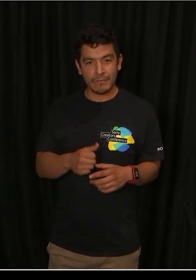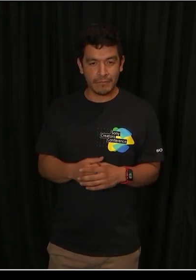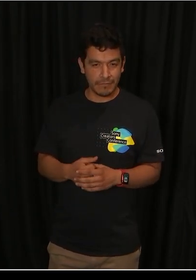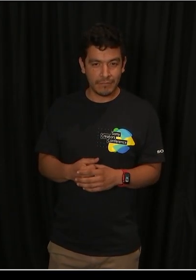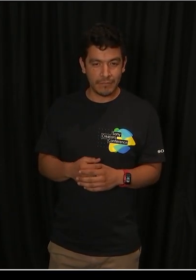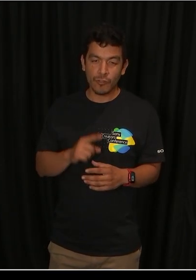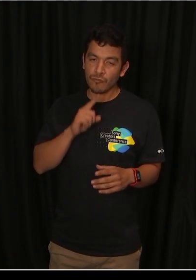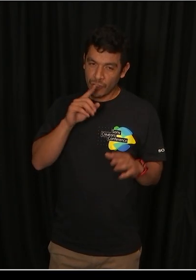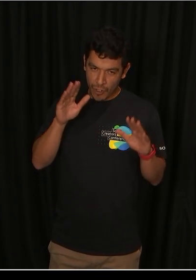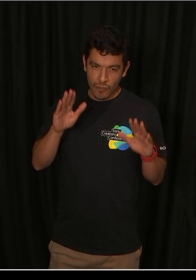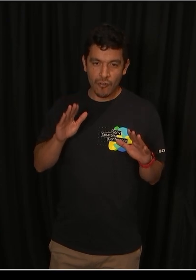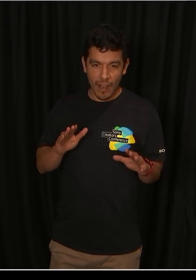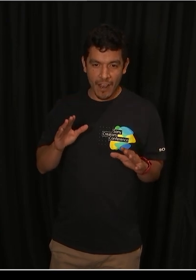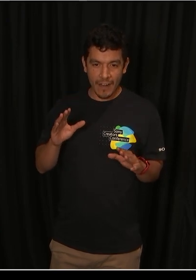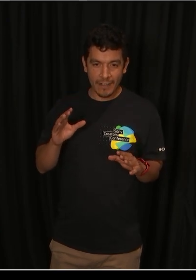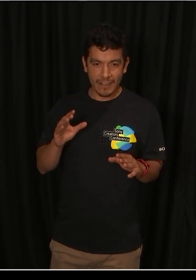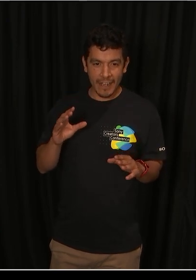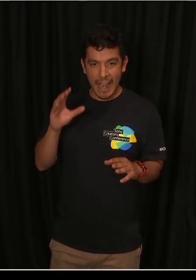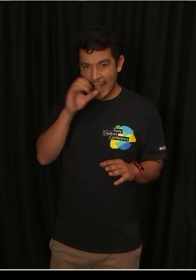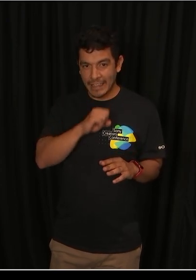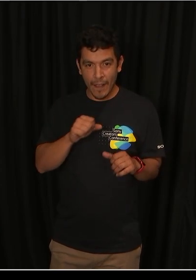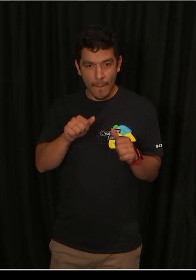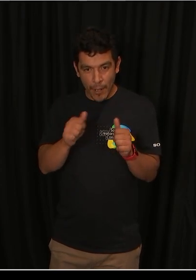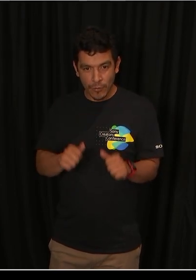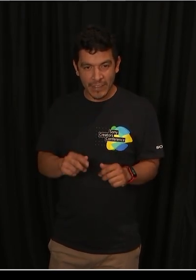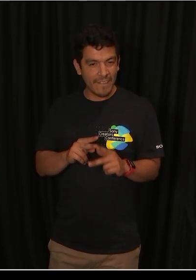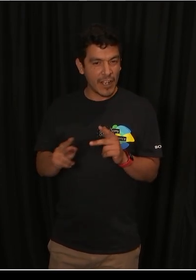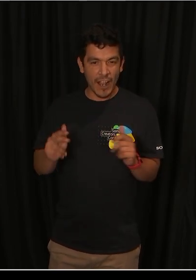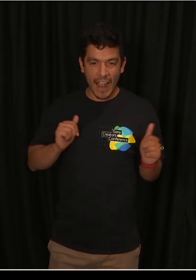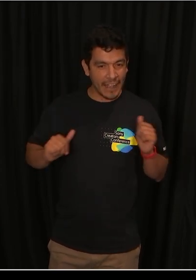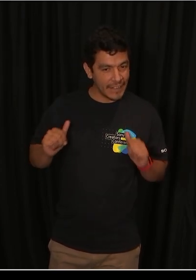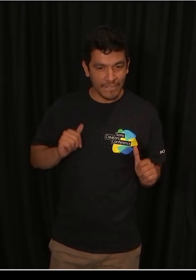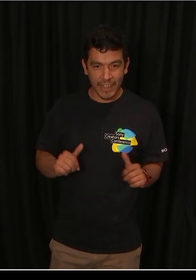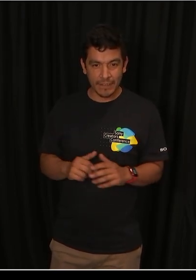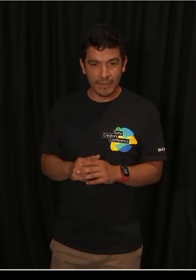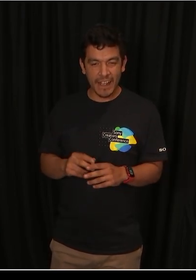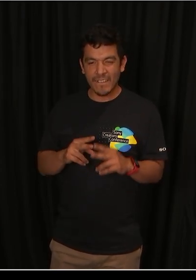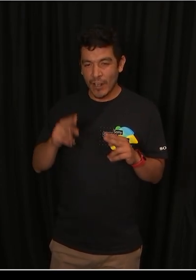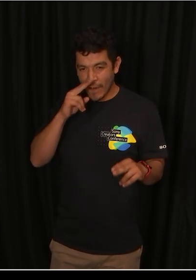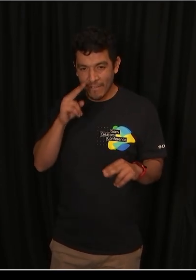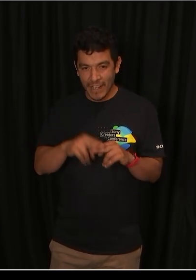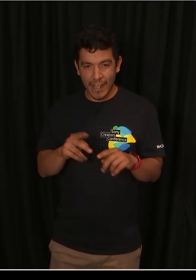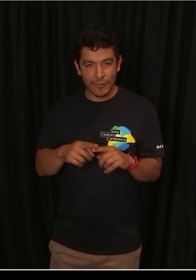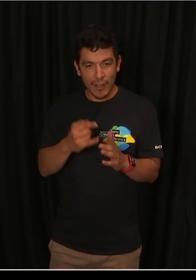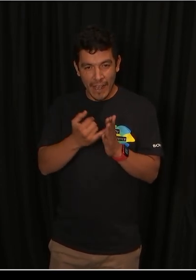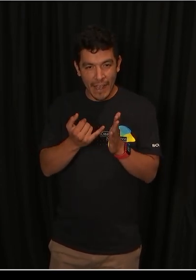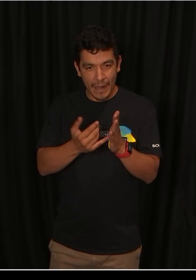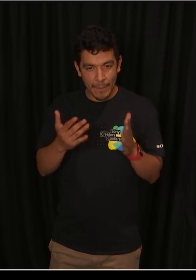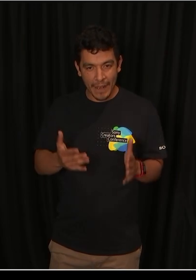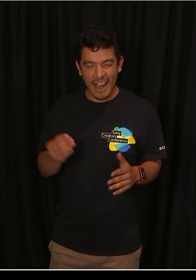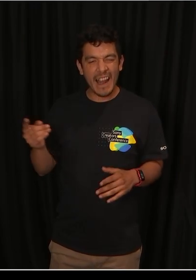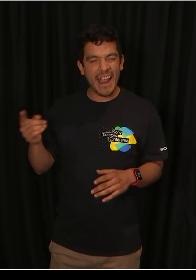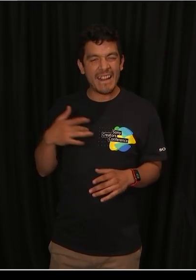Really great anticipation pose, very active. Super fun to animate. And he feels different and unique